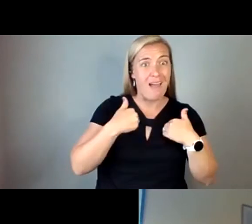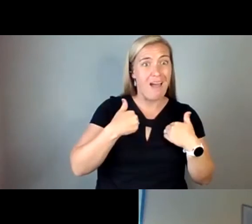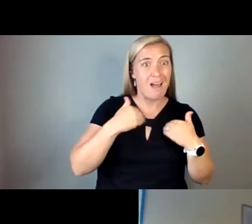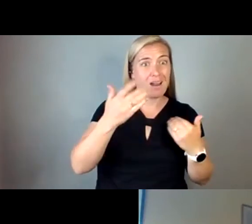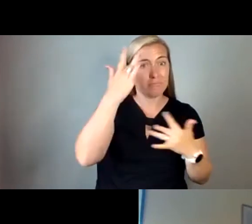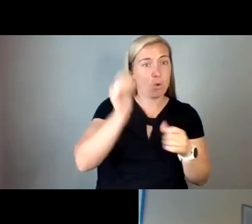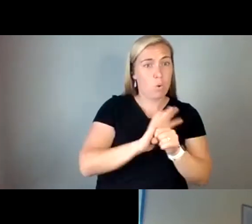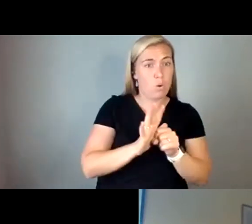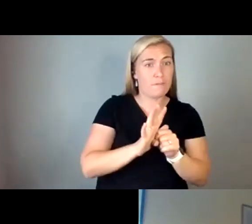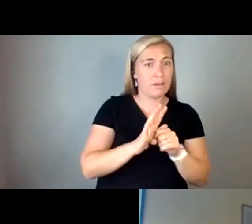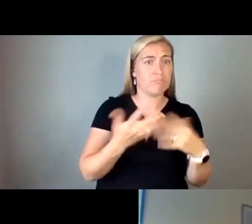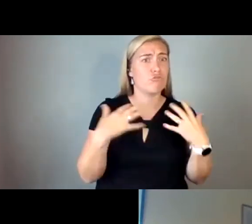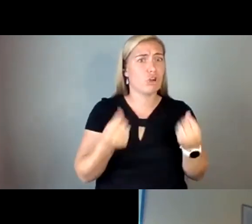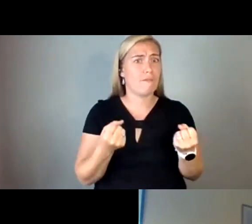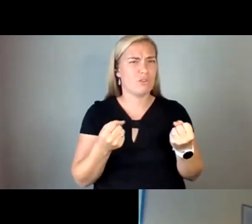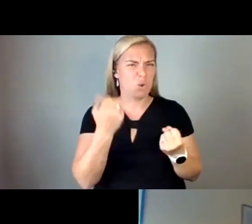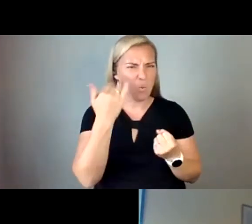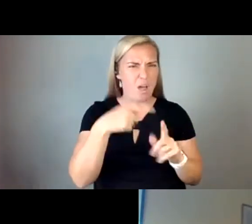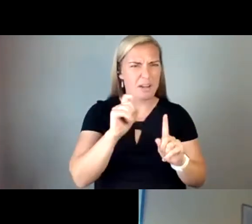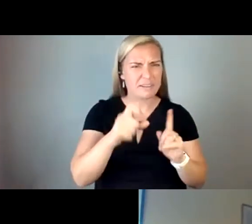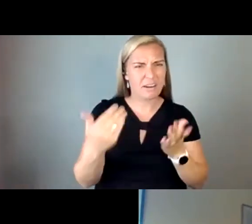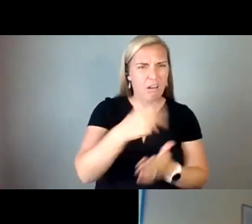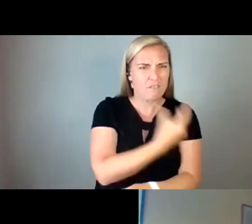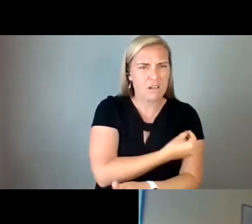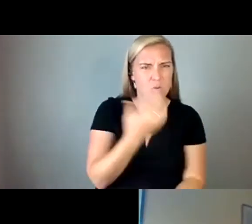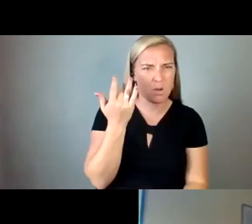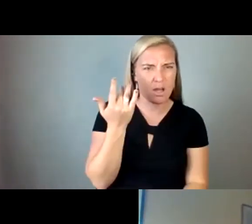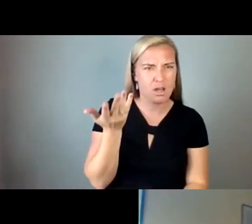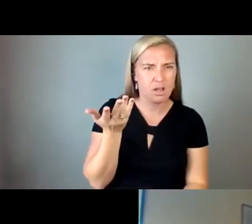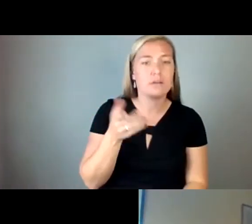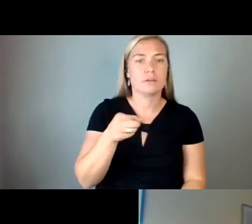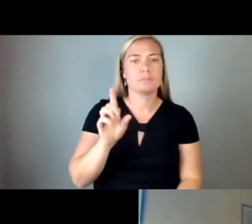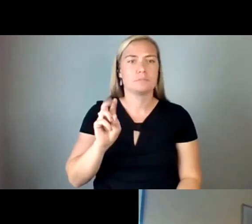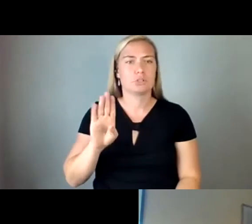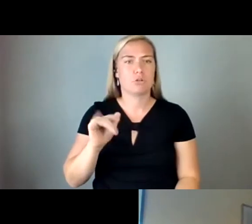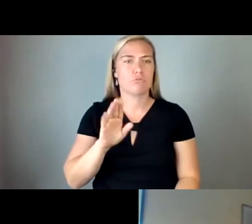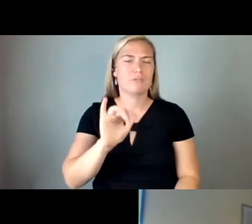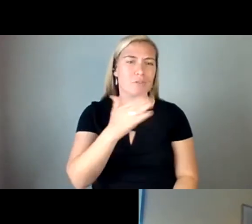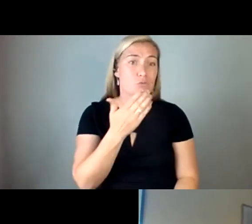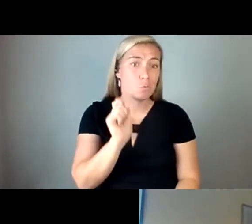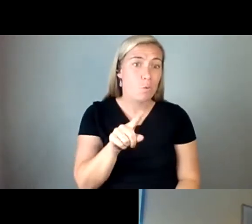need to get vaccinated?" Yeah that's a really good question. When you are infected with